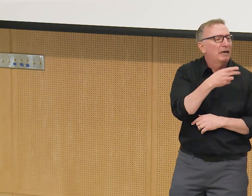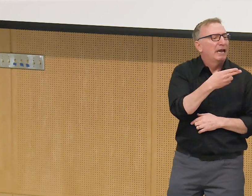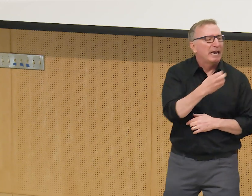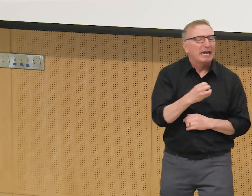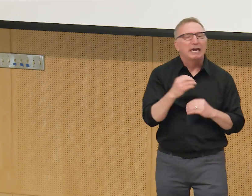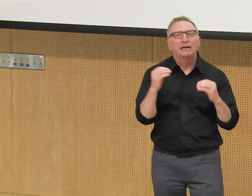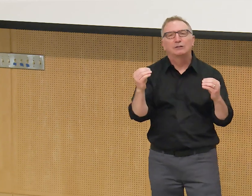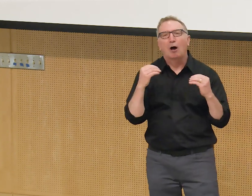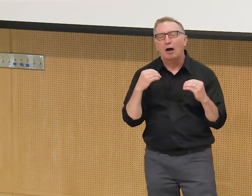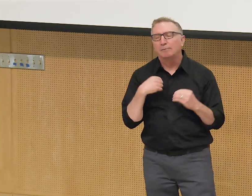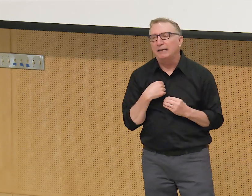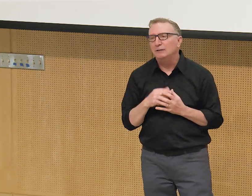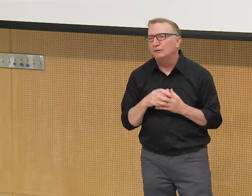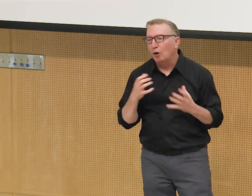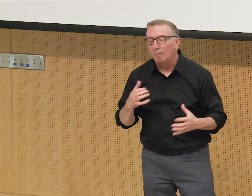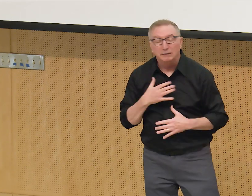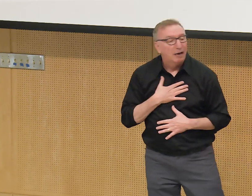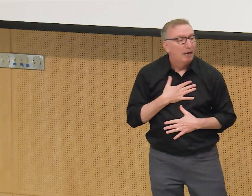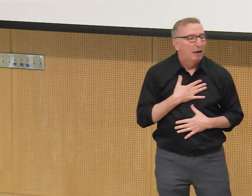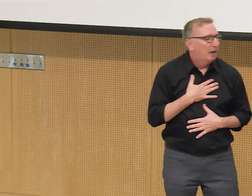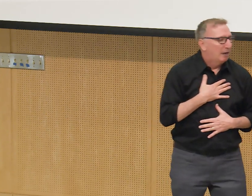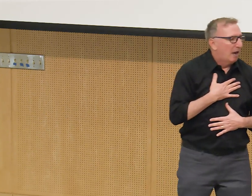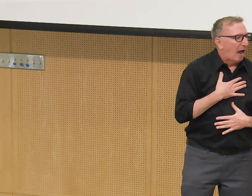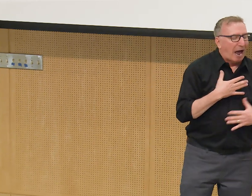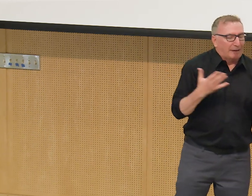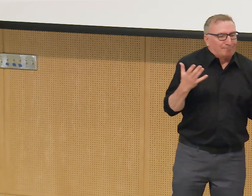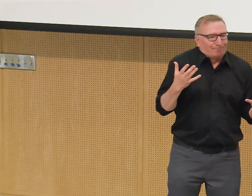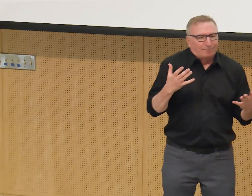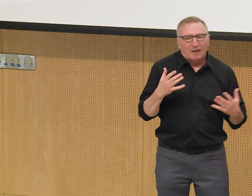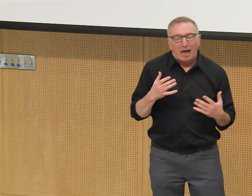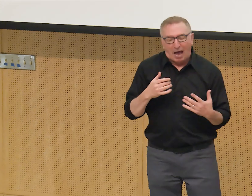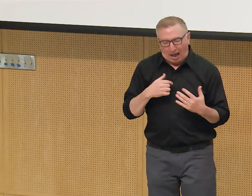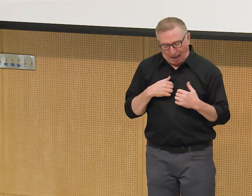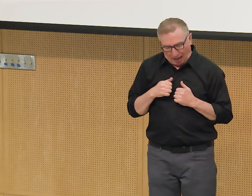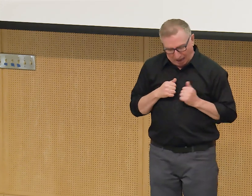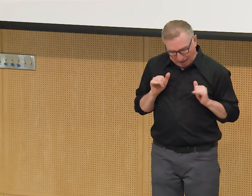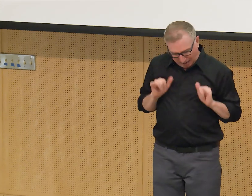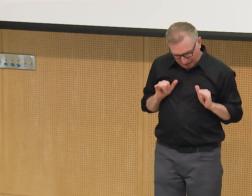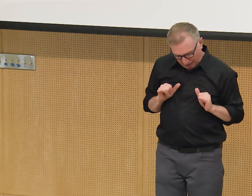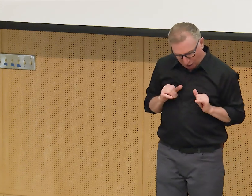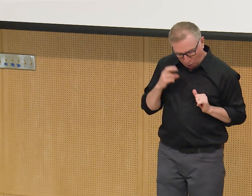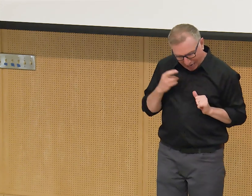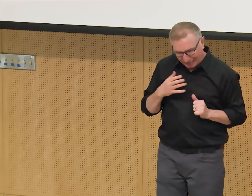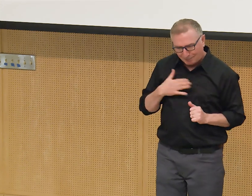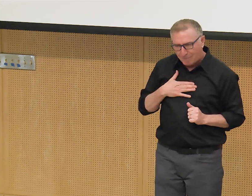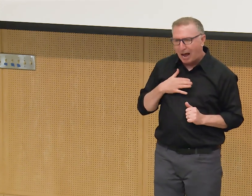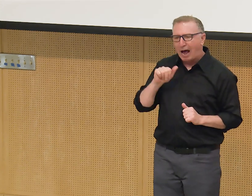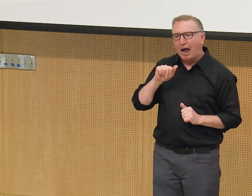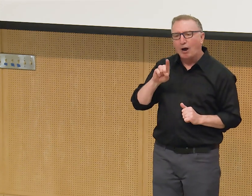Our beds are right next to one another and he taught me so much during those 3 weeks